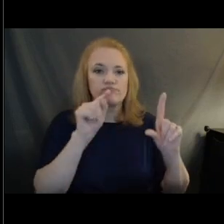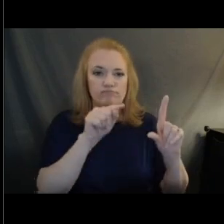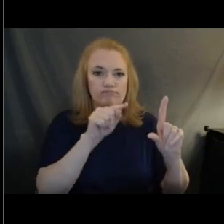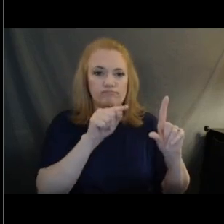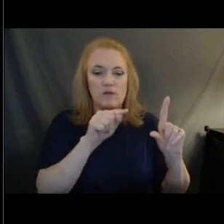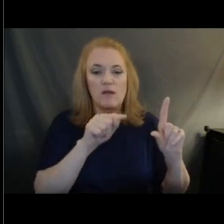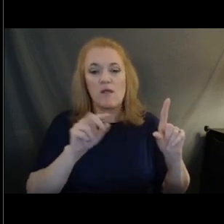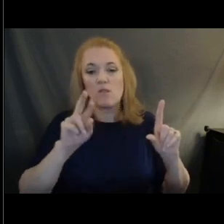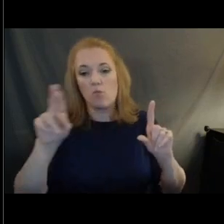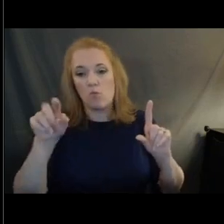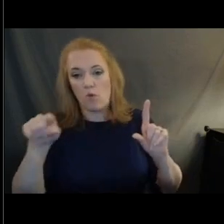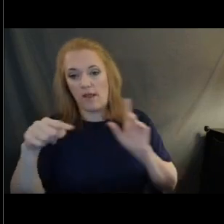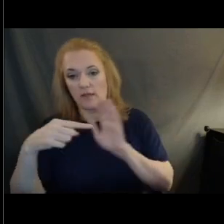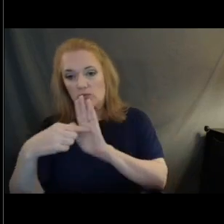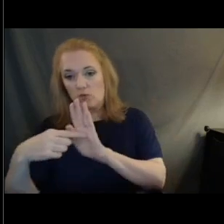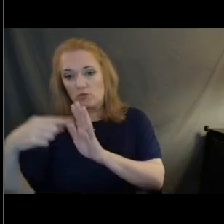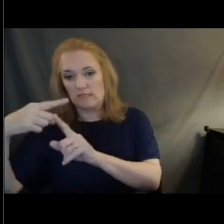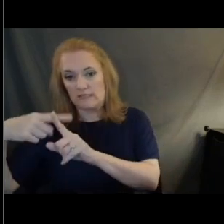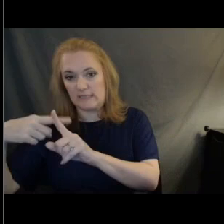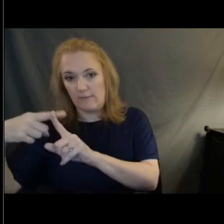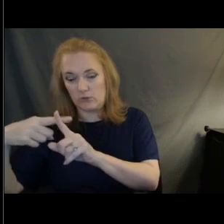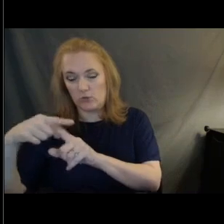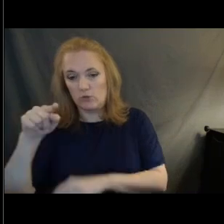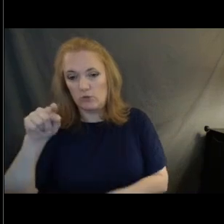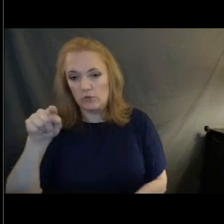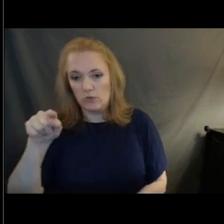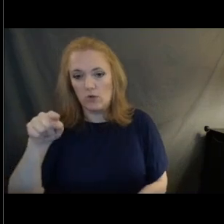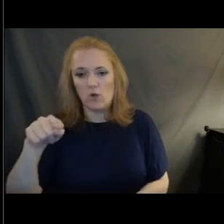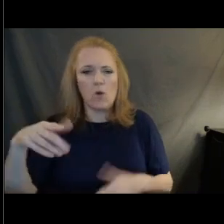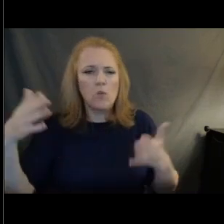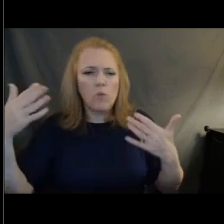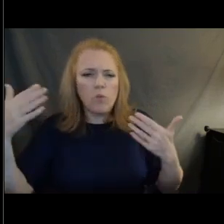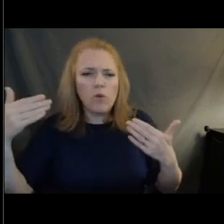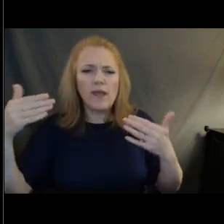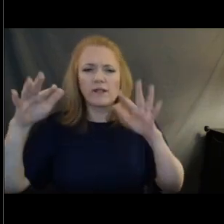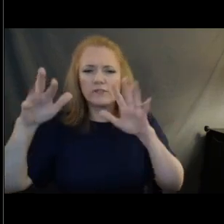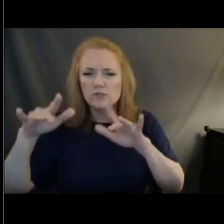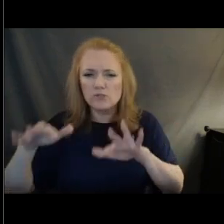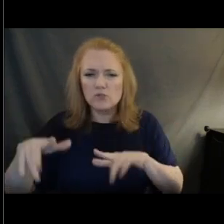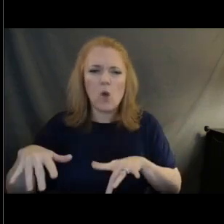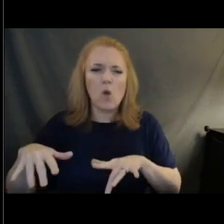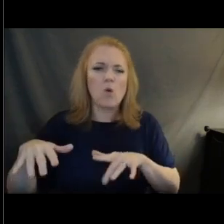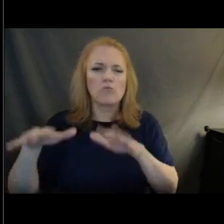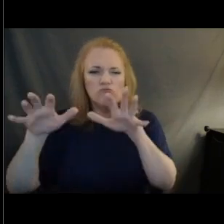for temperature-related hazards, precipitation, wind, and snow, as well as the interaction